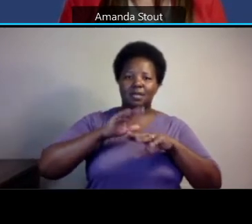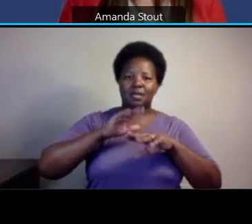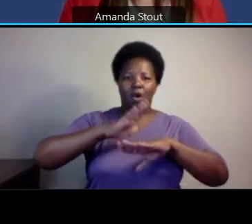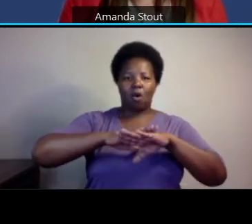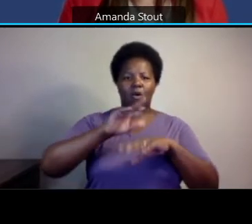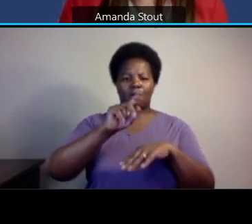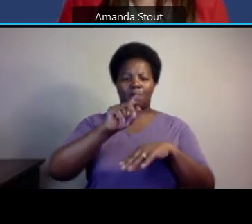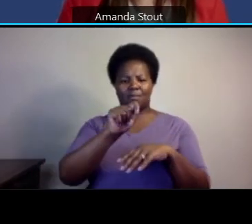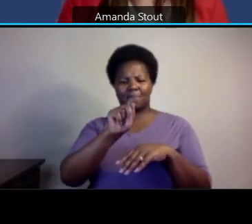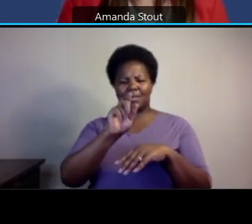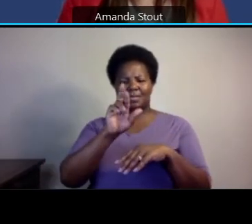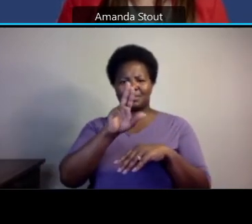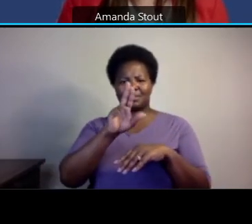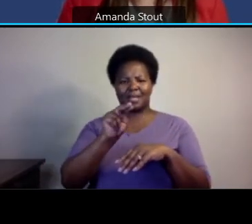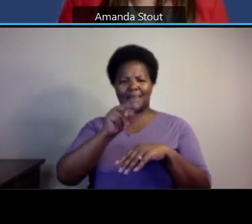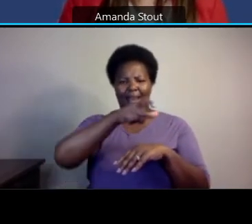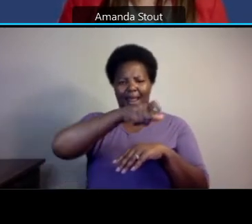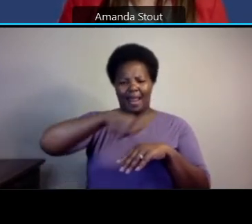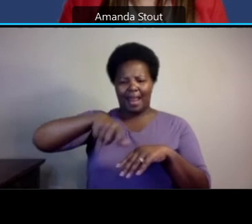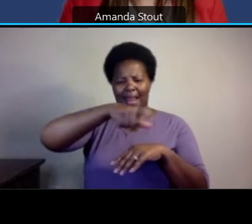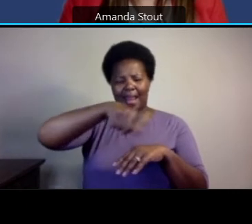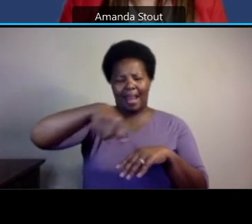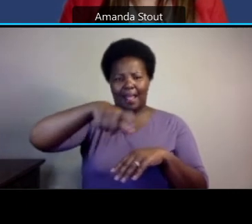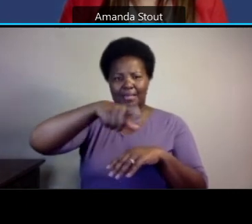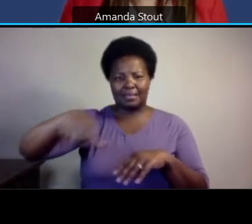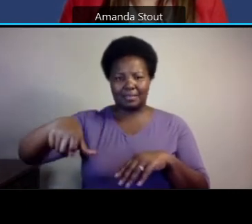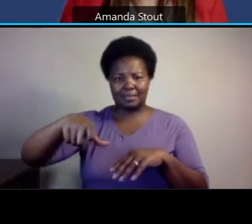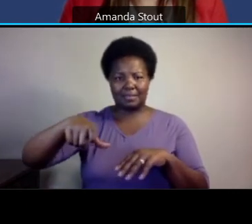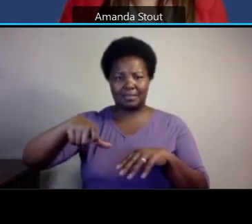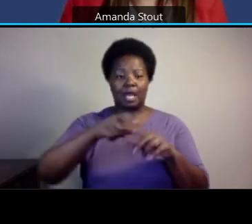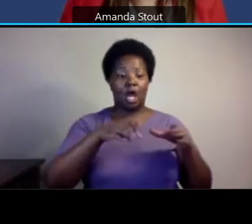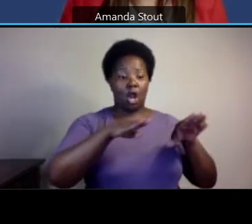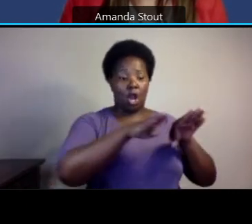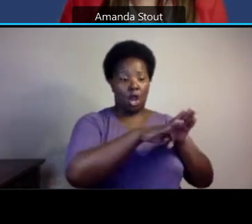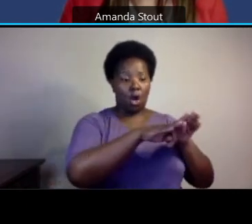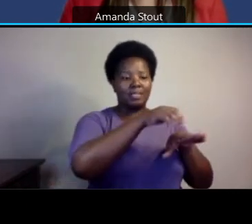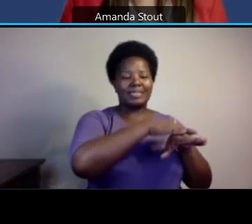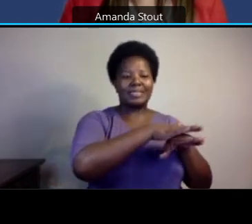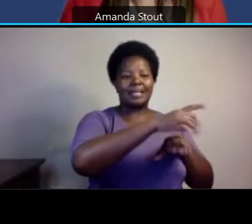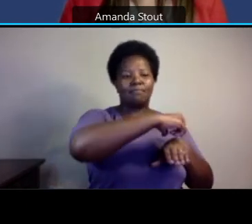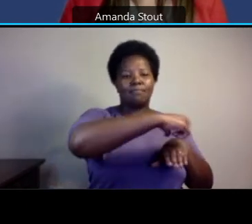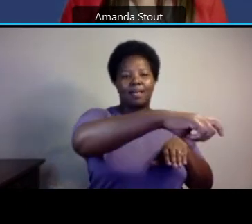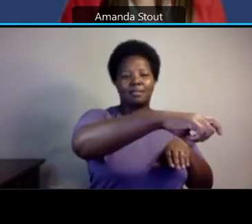that that o street slip lane area um was really important to the project and making sure that